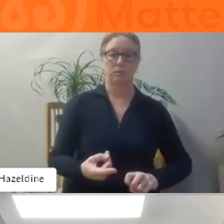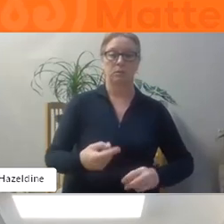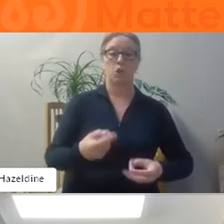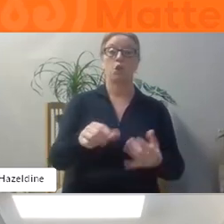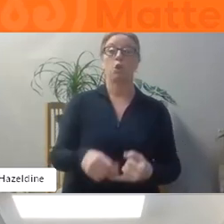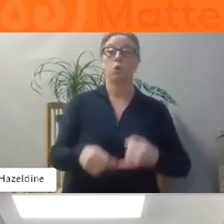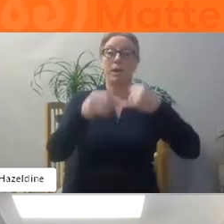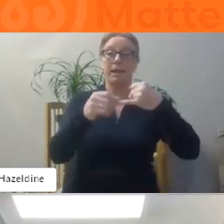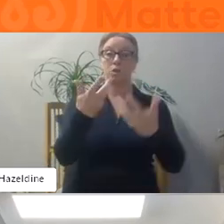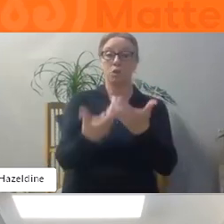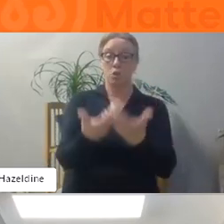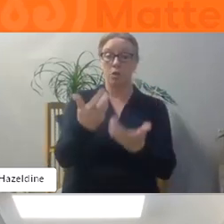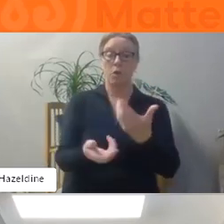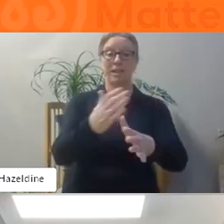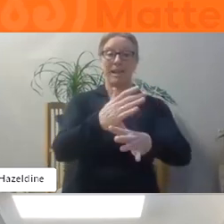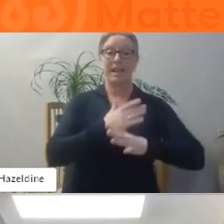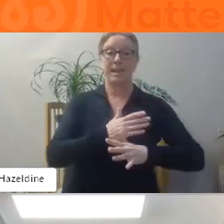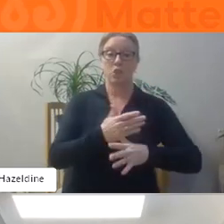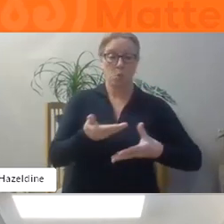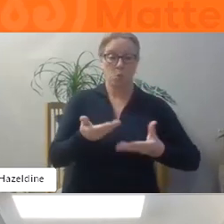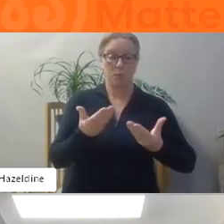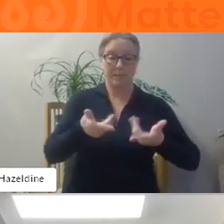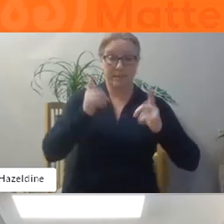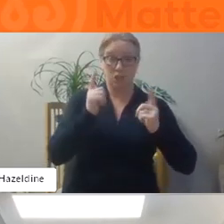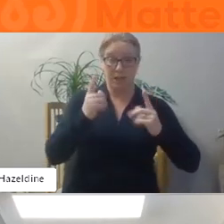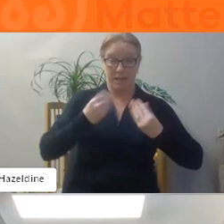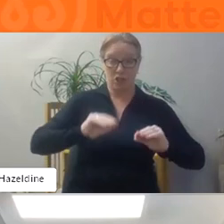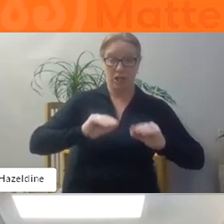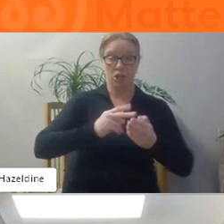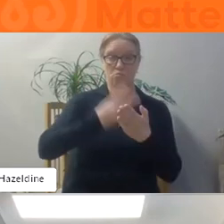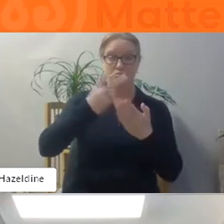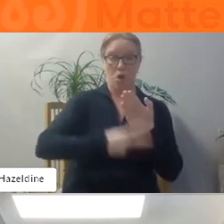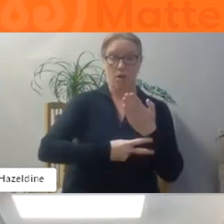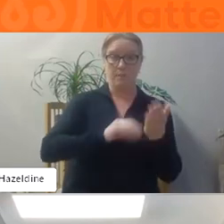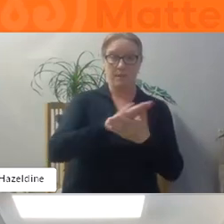initial teacher education programmes. The ability to look up, out and